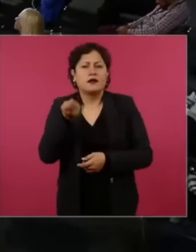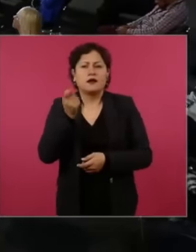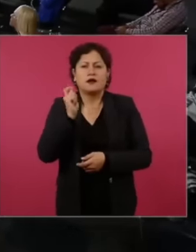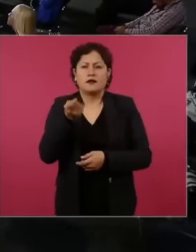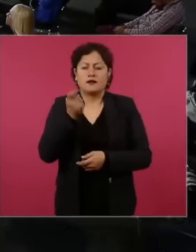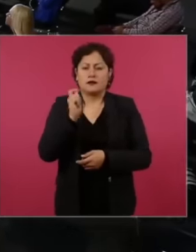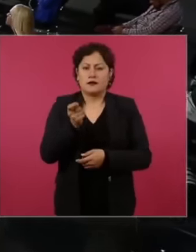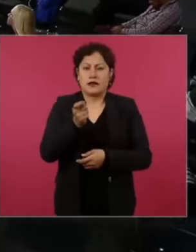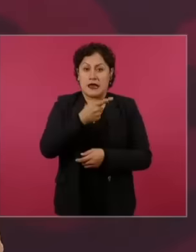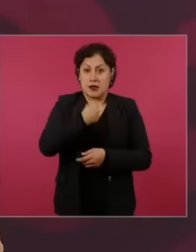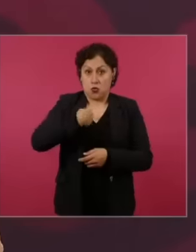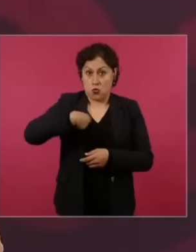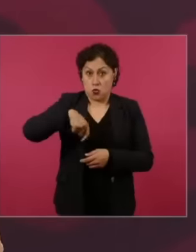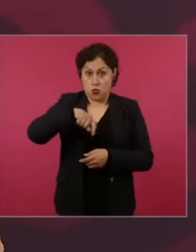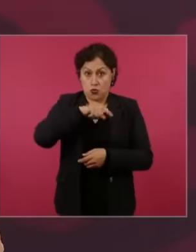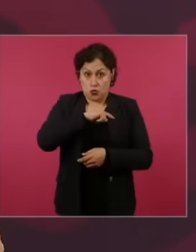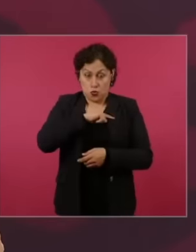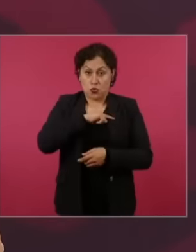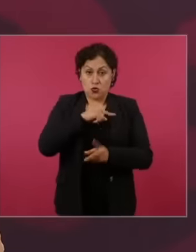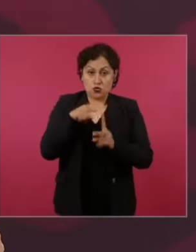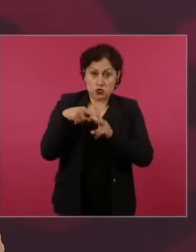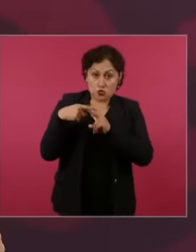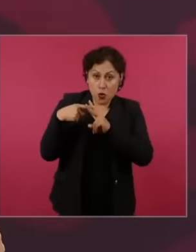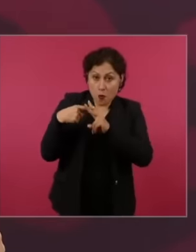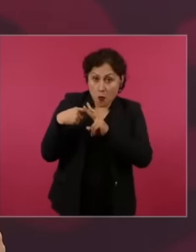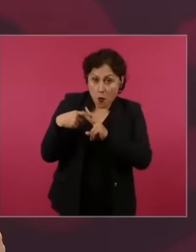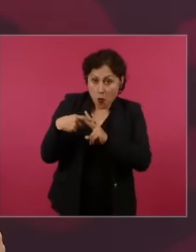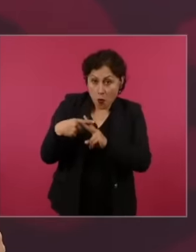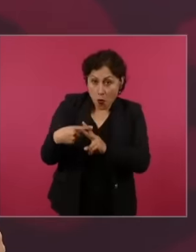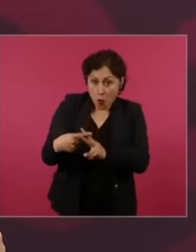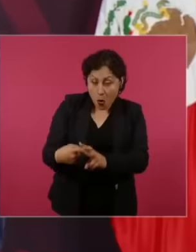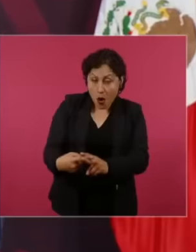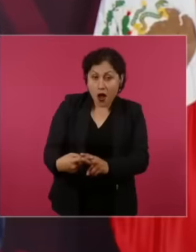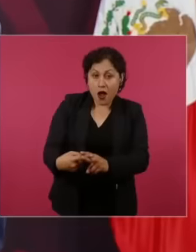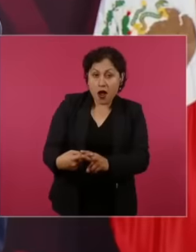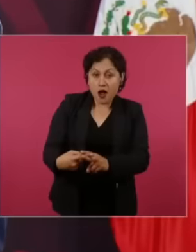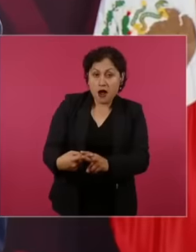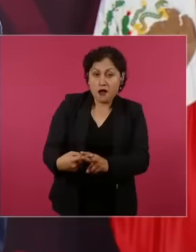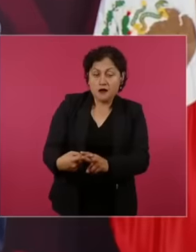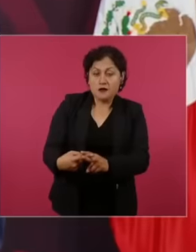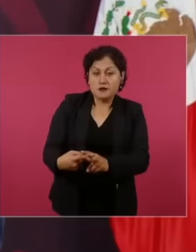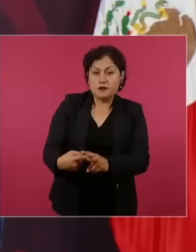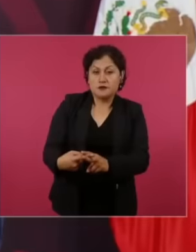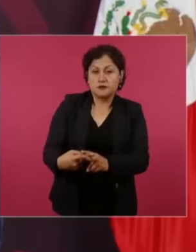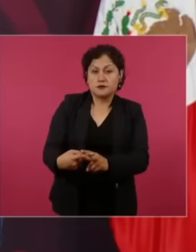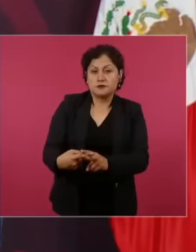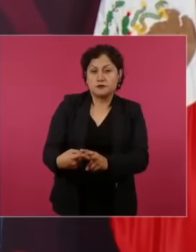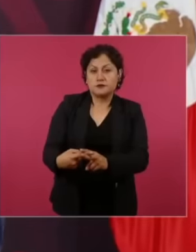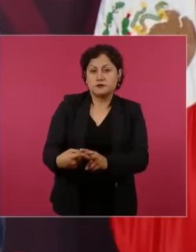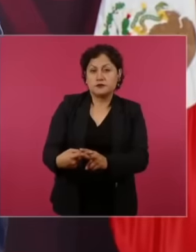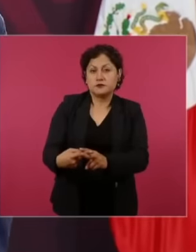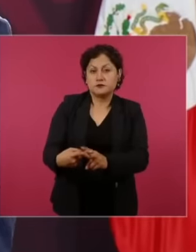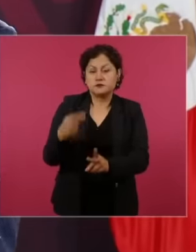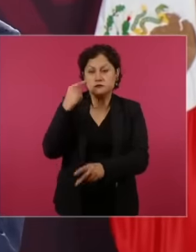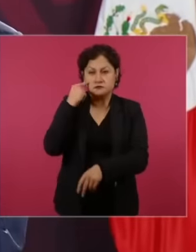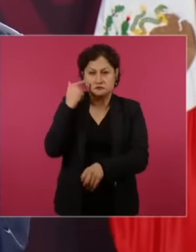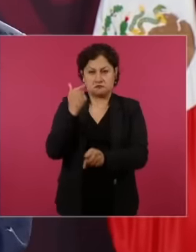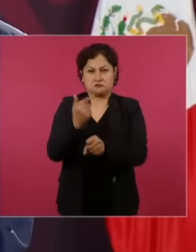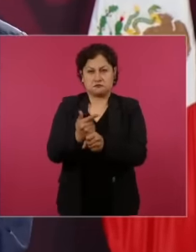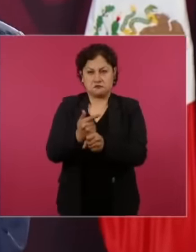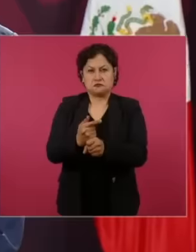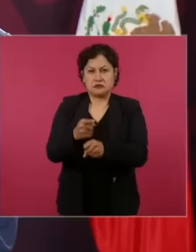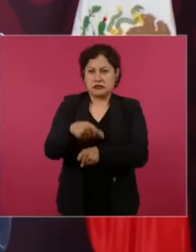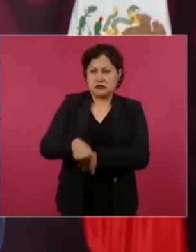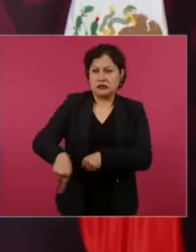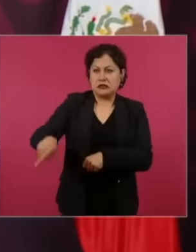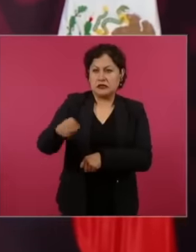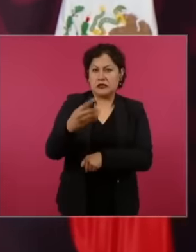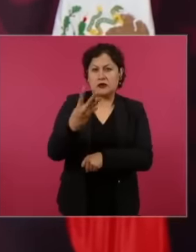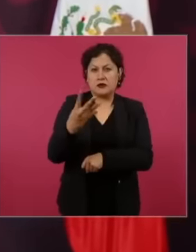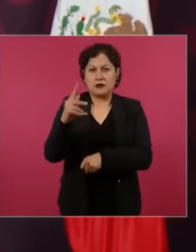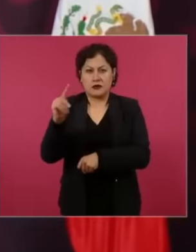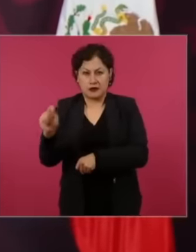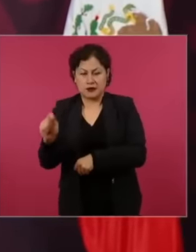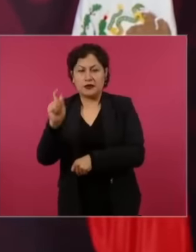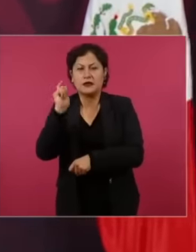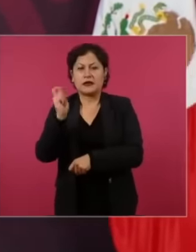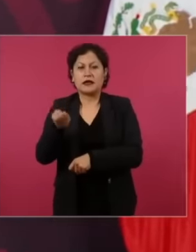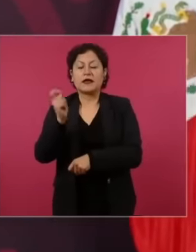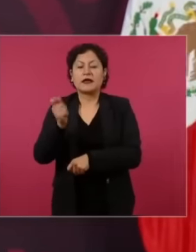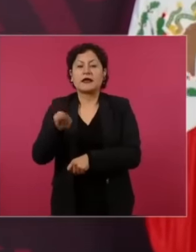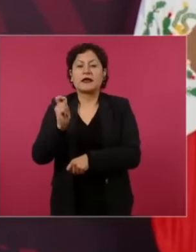obtained or that the candidates of the transformation obtained were pure